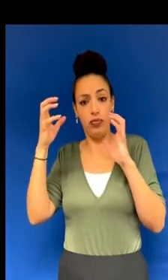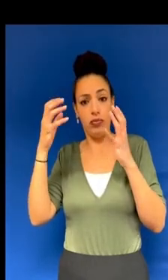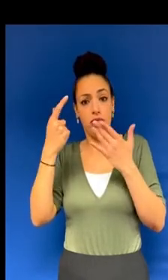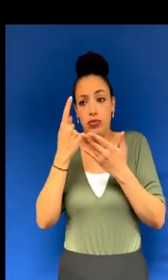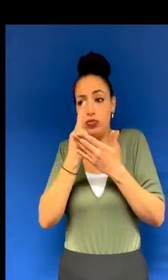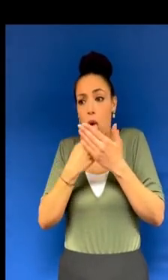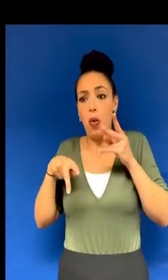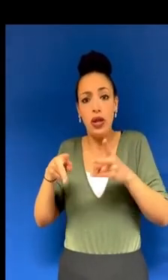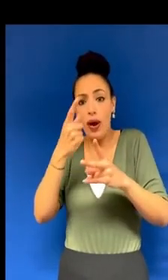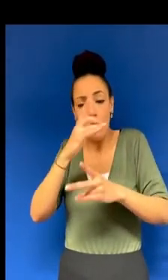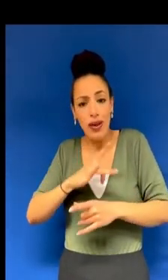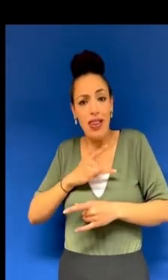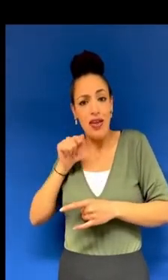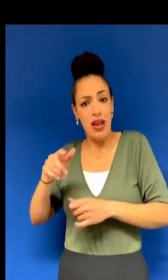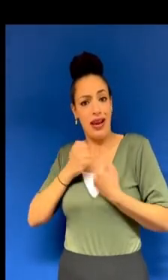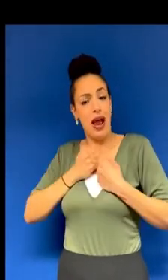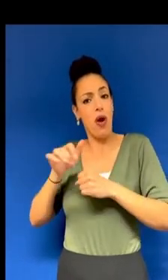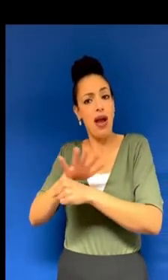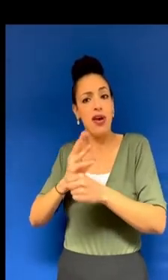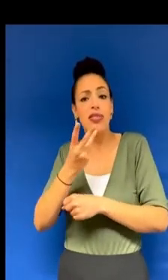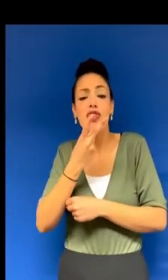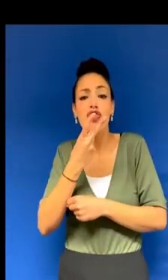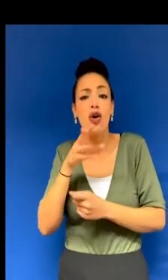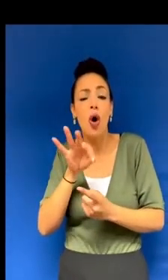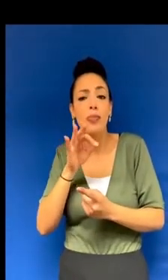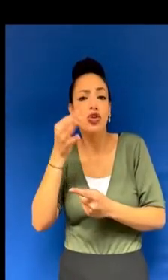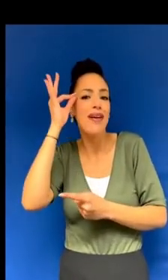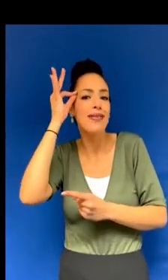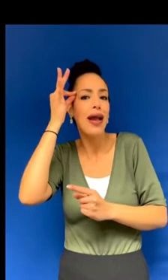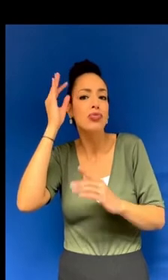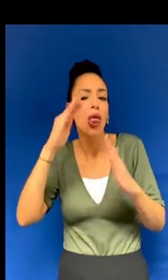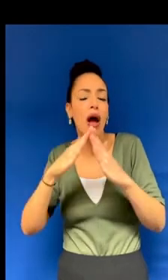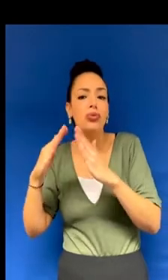you can probably rent privately. Again, we know that the private rented sector is like mad, in so